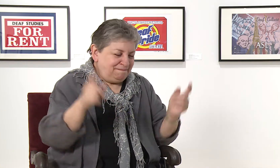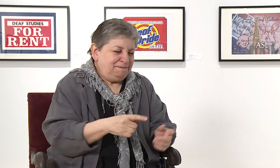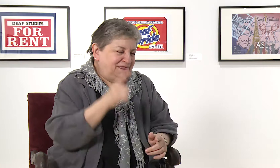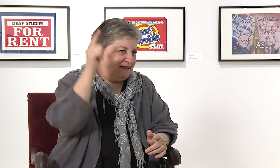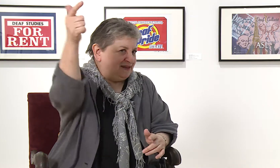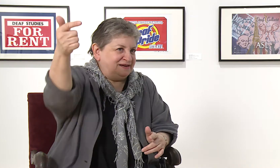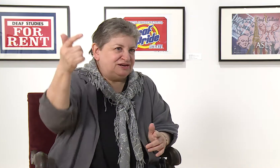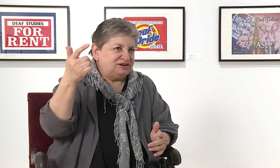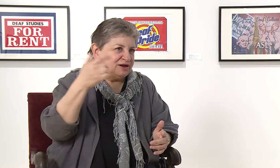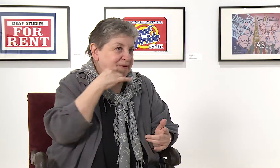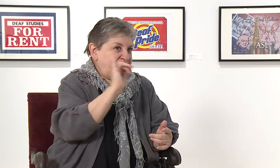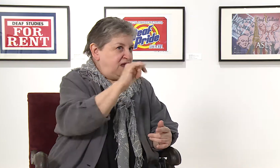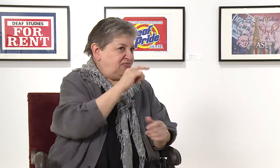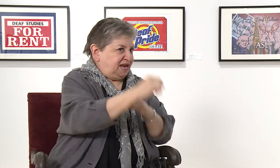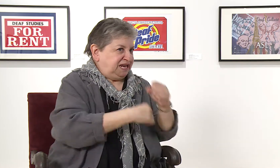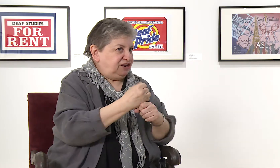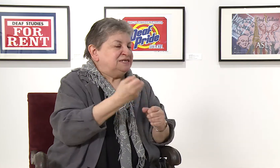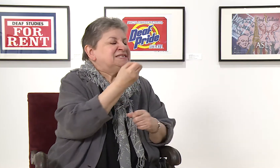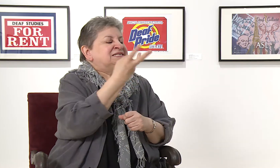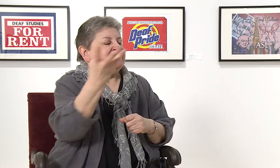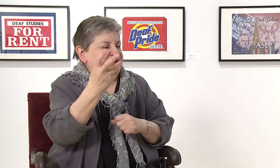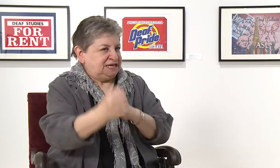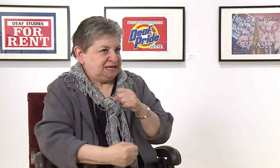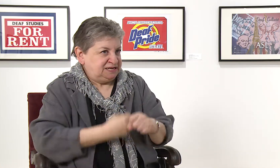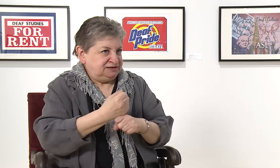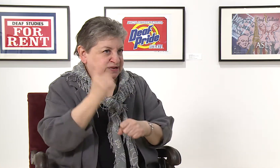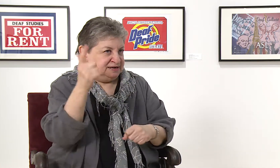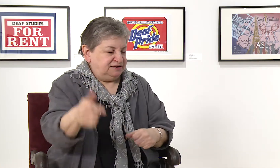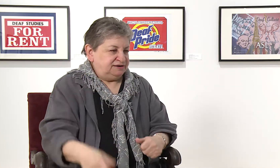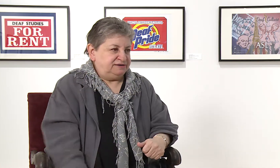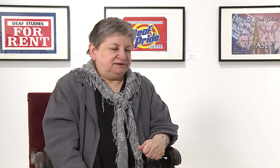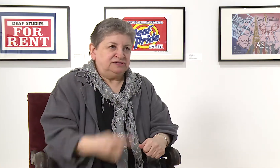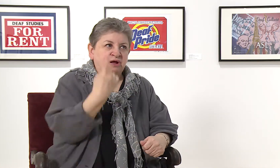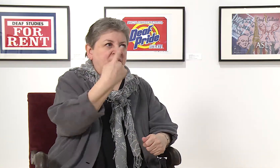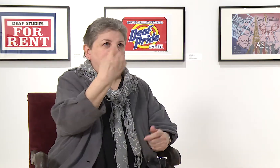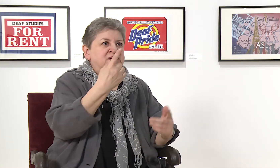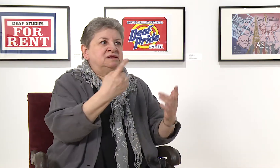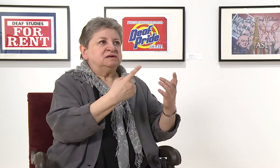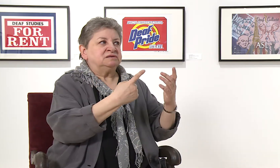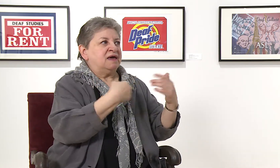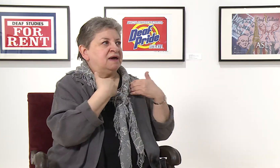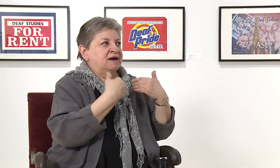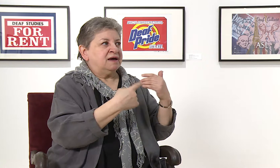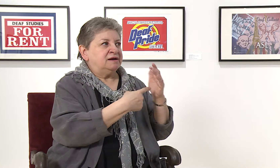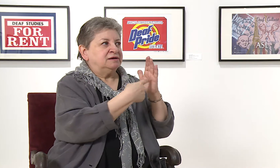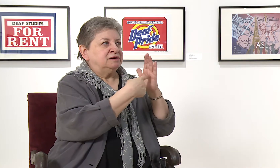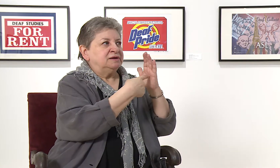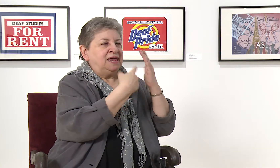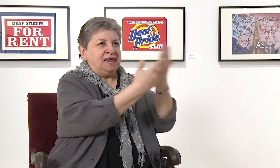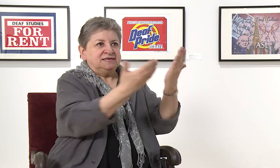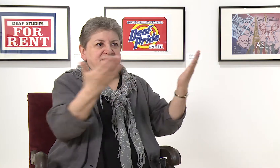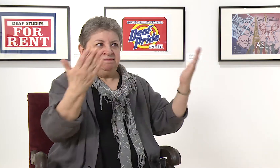Now, it didn't change immediately. This change came several years down the road. We had exhibits of Deaf artists,